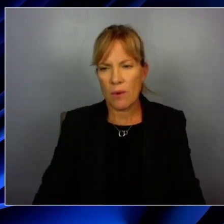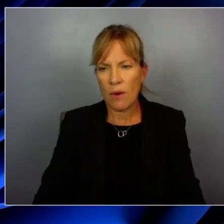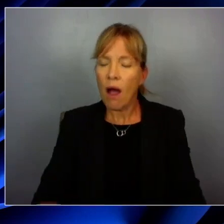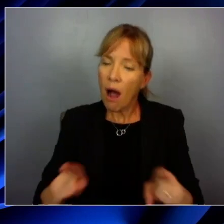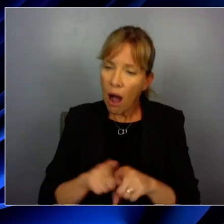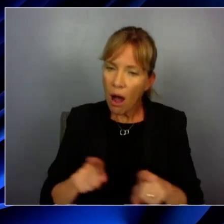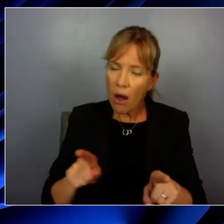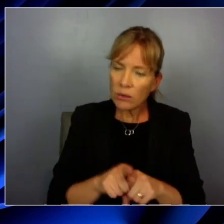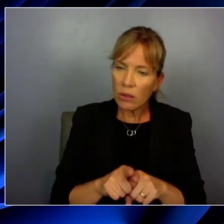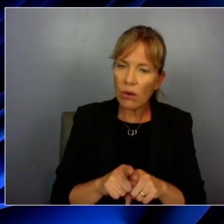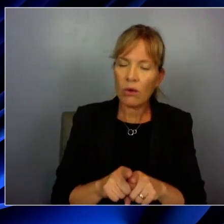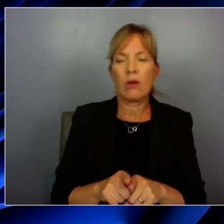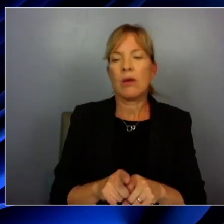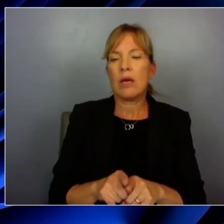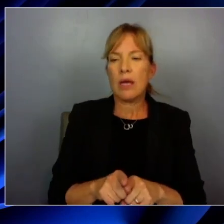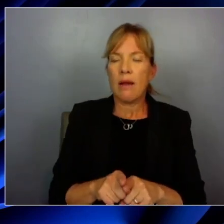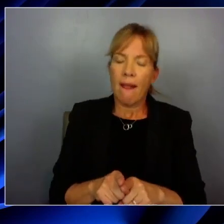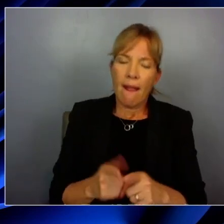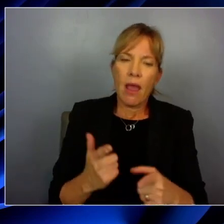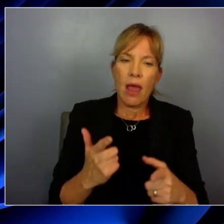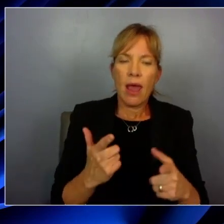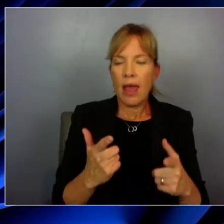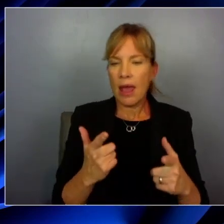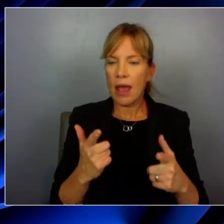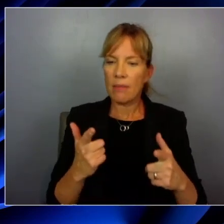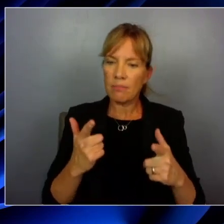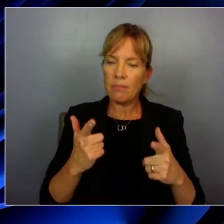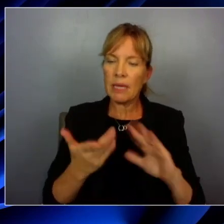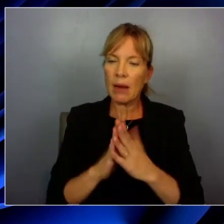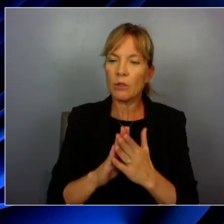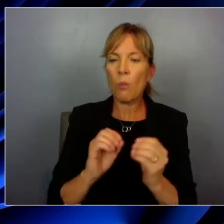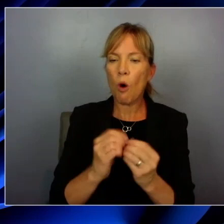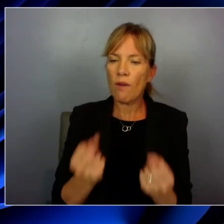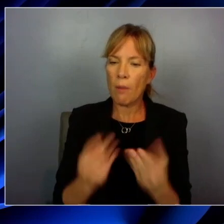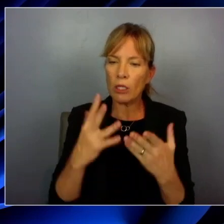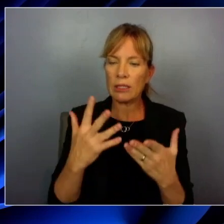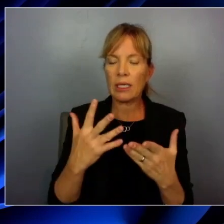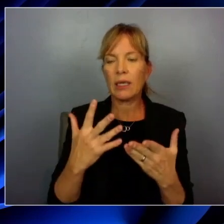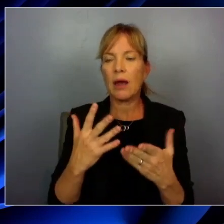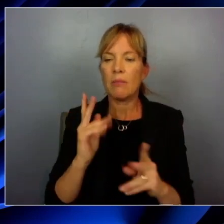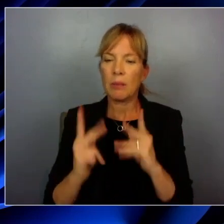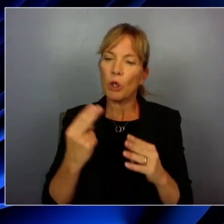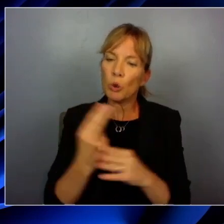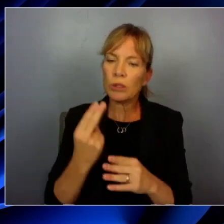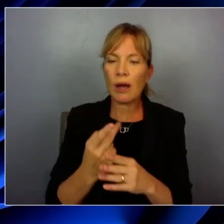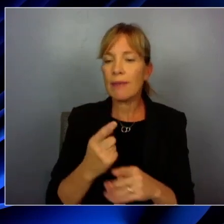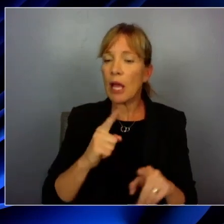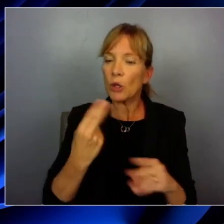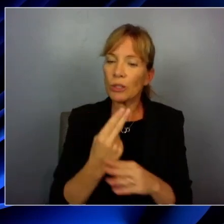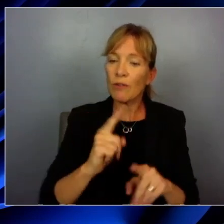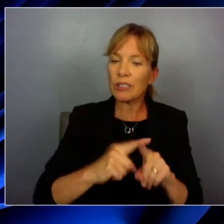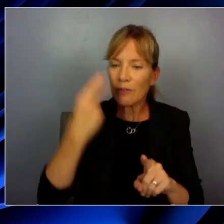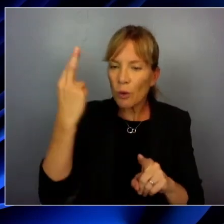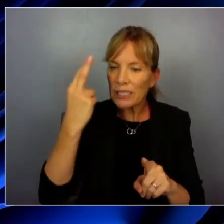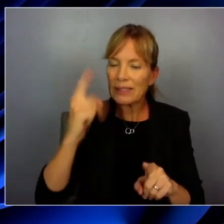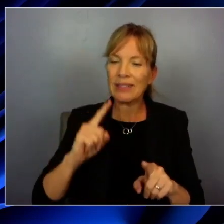of you know that multiuser experience or different people using things for different reasons. So the other people who would benefit from voice typing